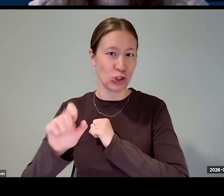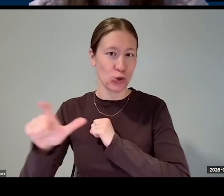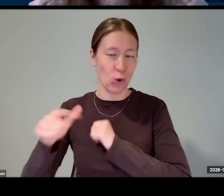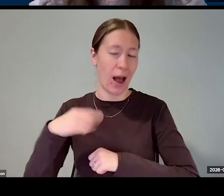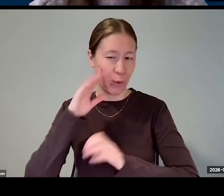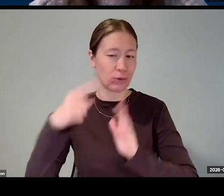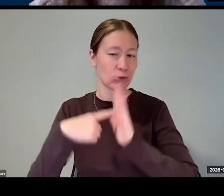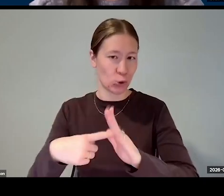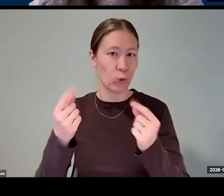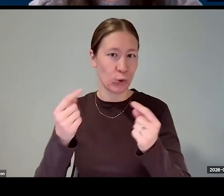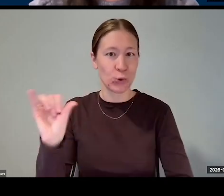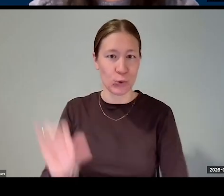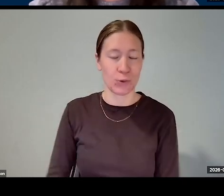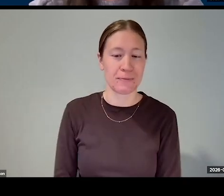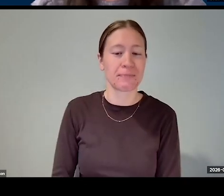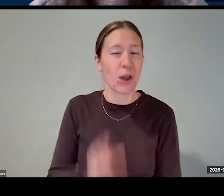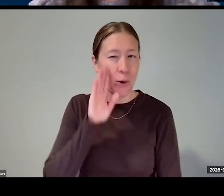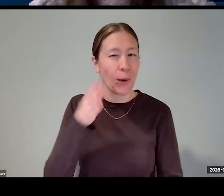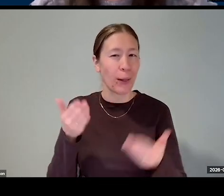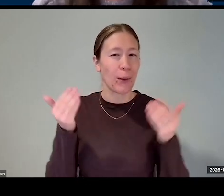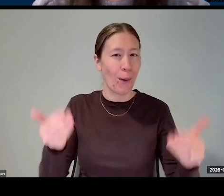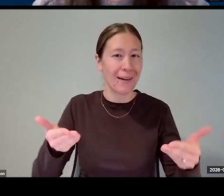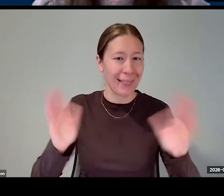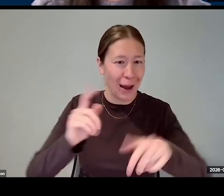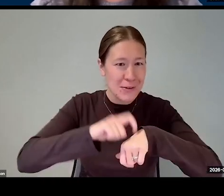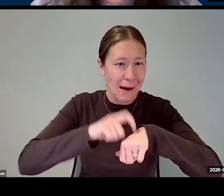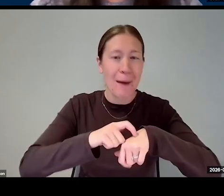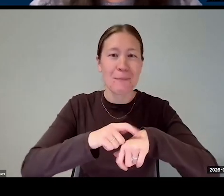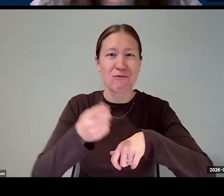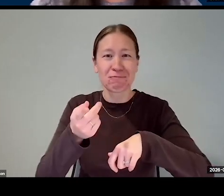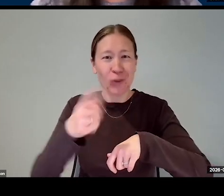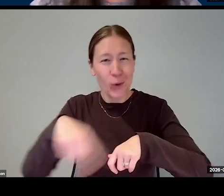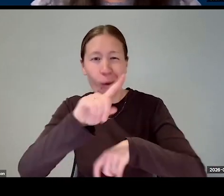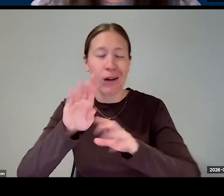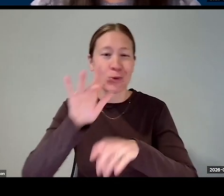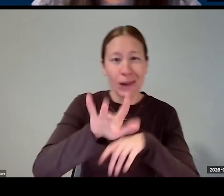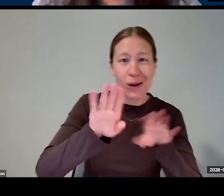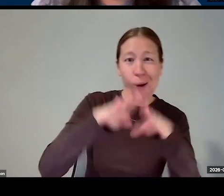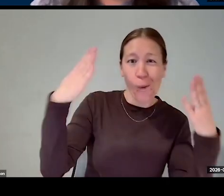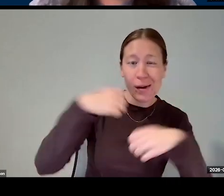So I'll give everyone a moment to either open up that practice doc if they'd like to.